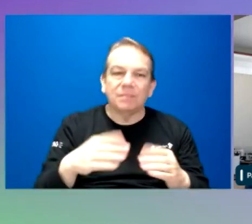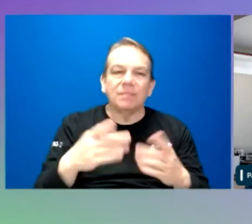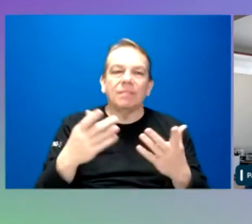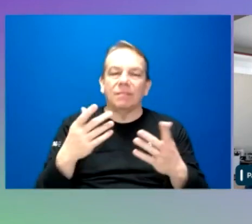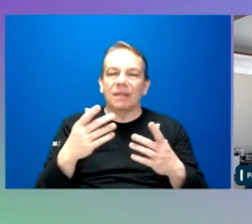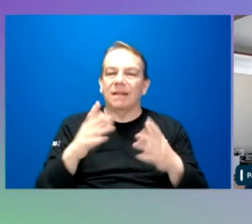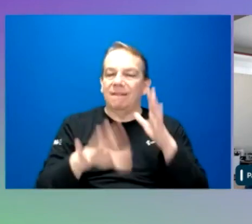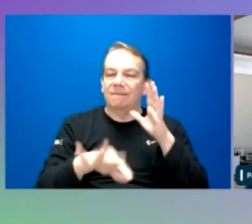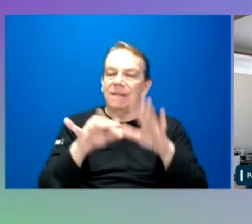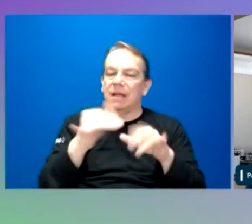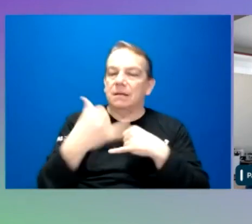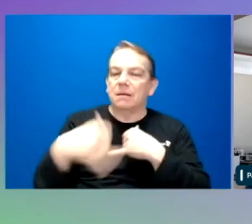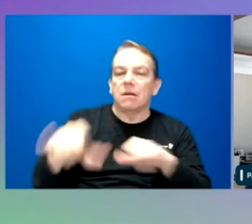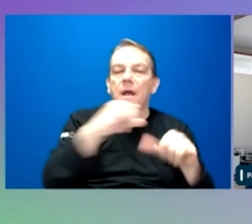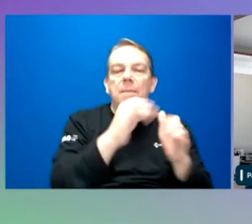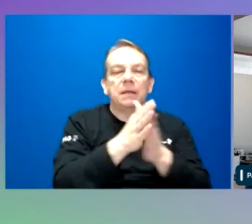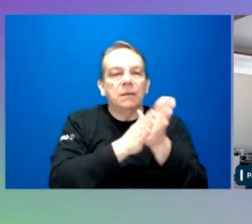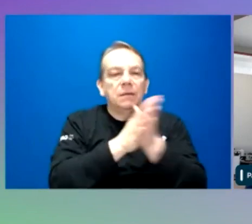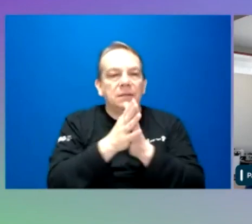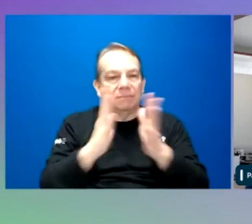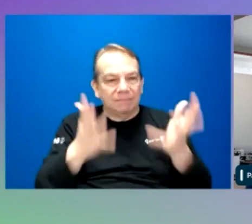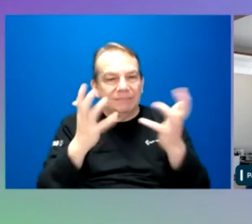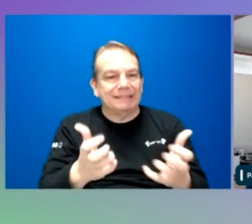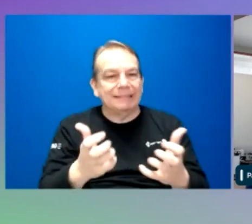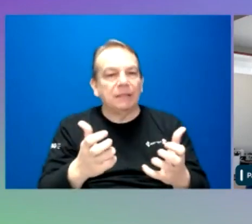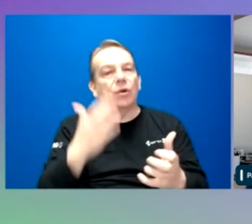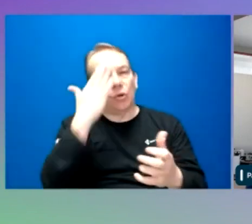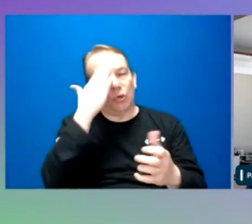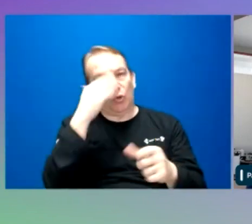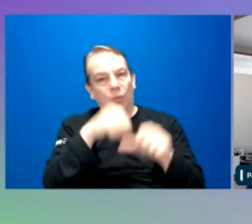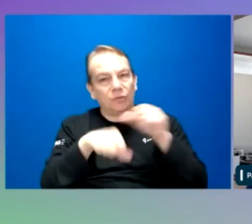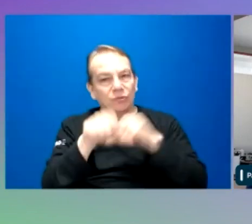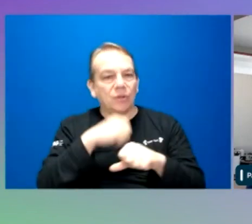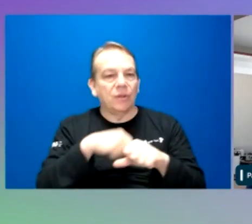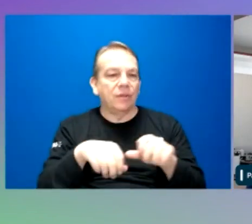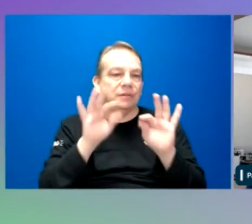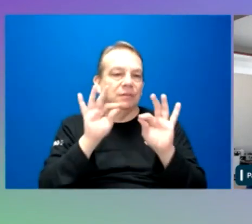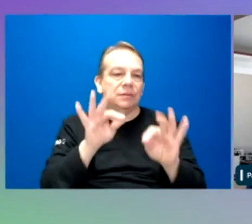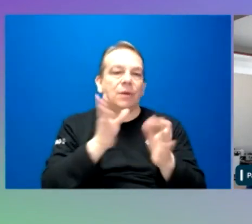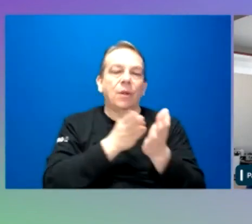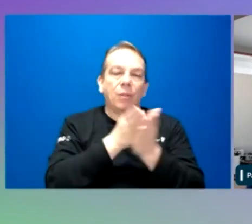interests and get to know people and through those interactions,